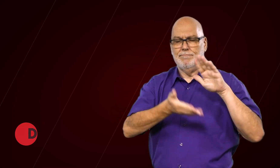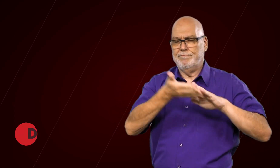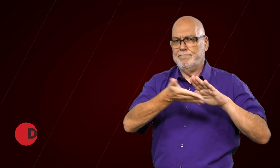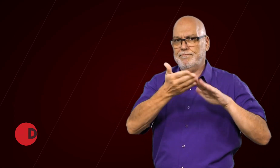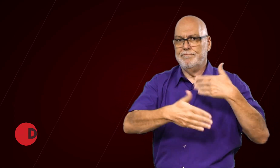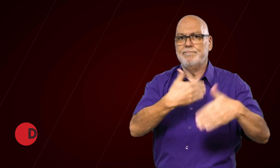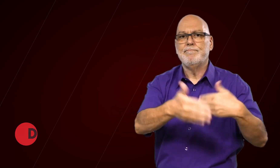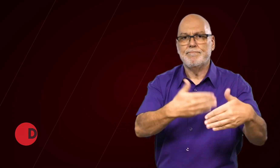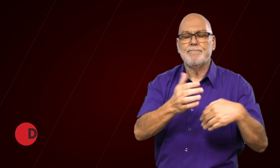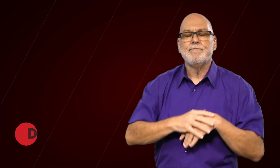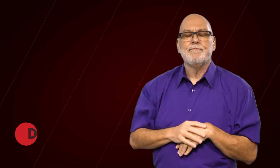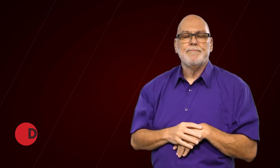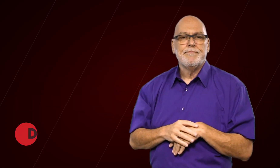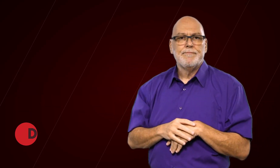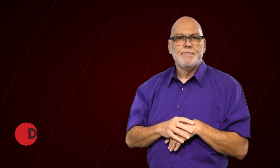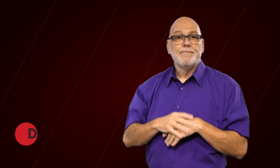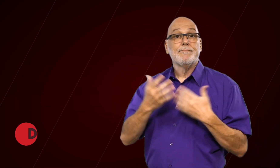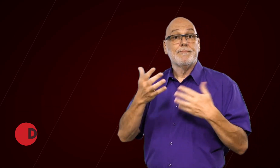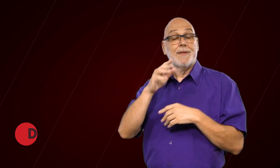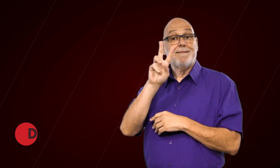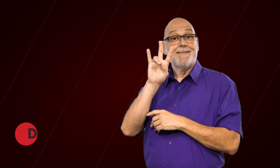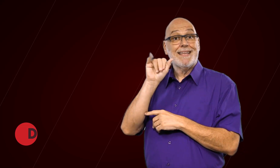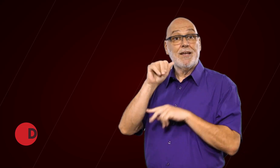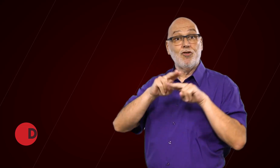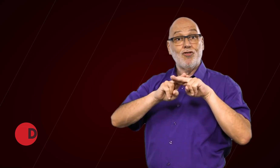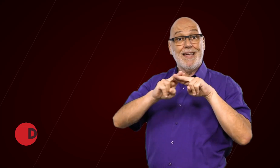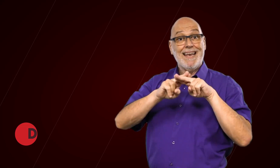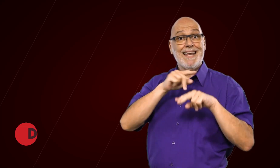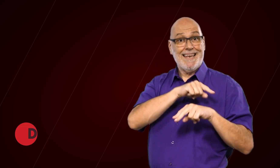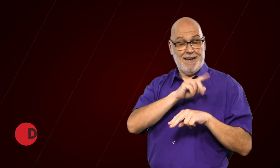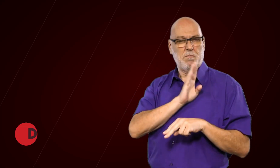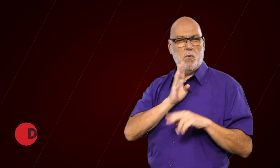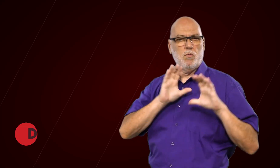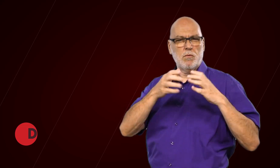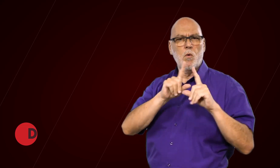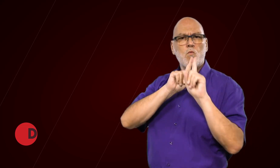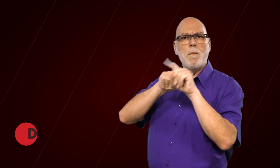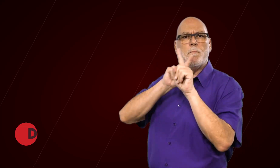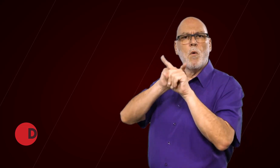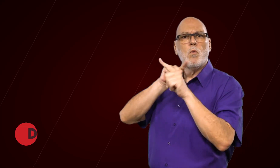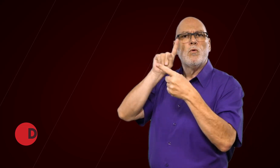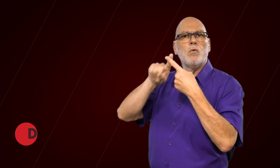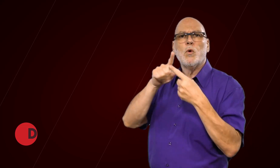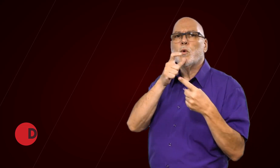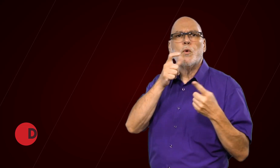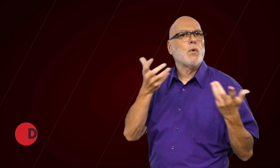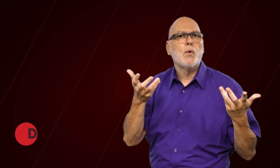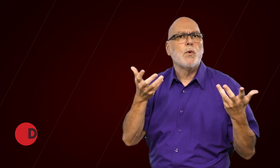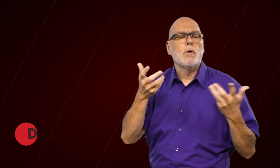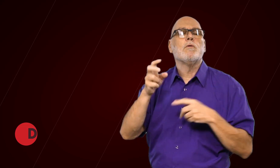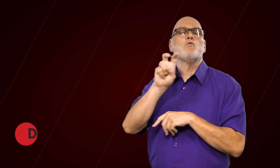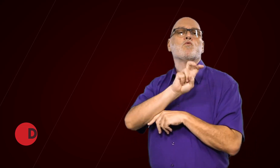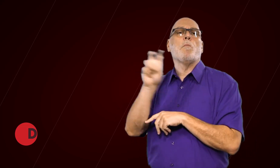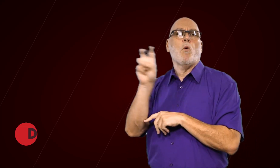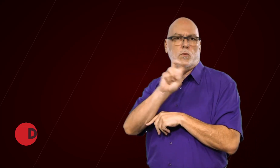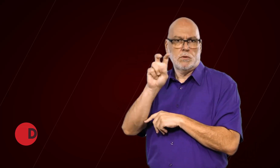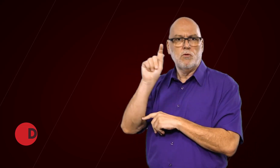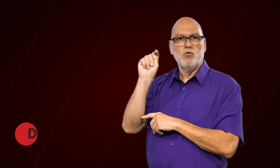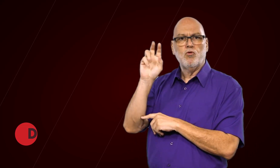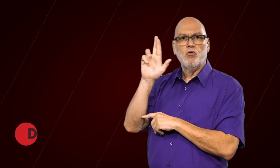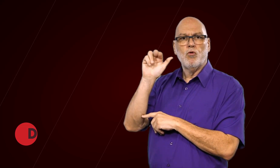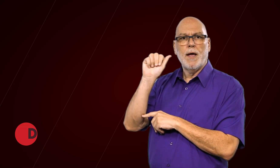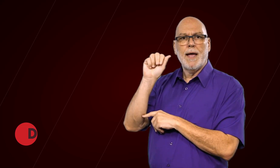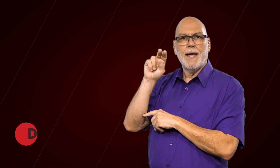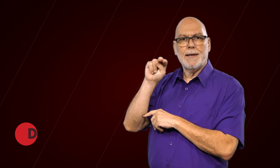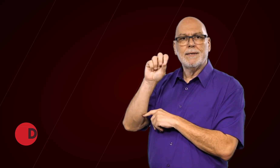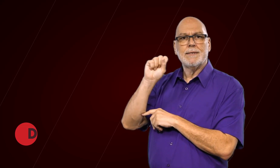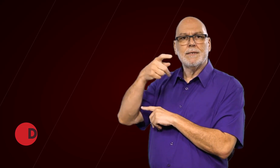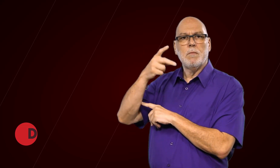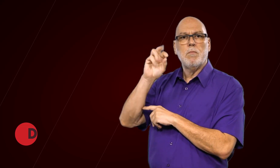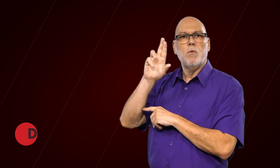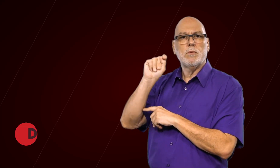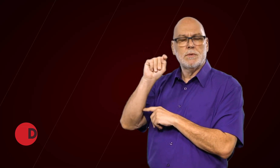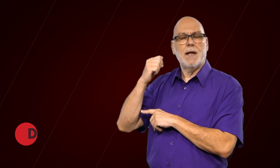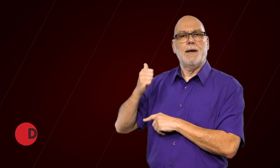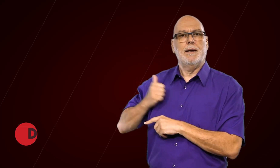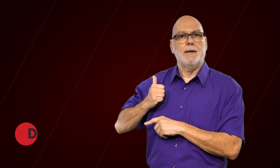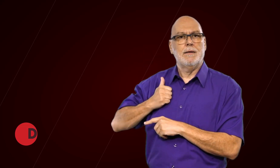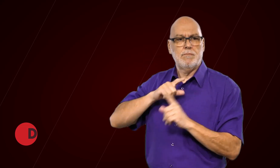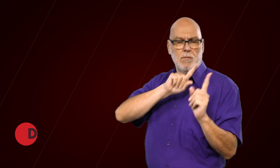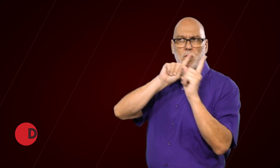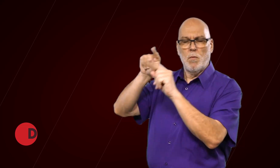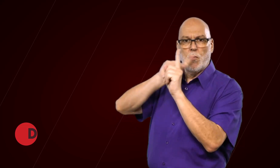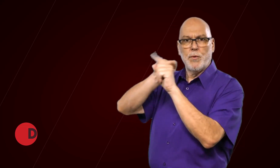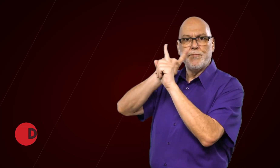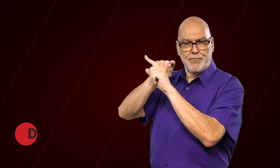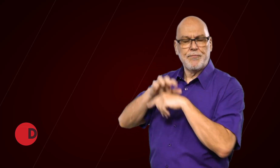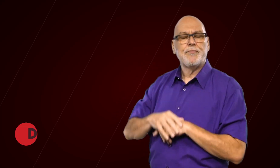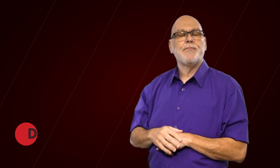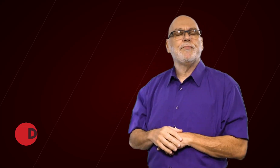Rail board reports to Transport Canada. Does a Crown Corporation have to comply